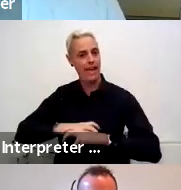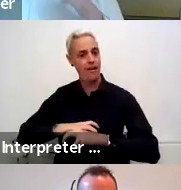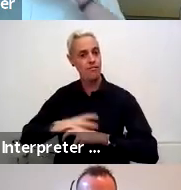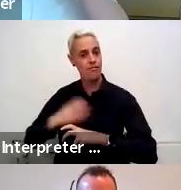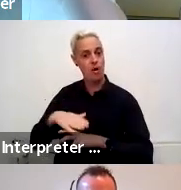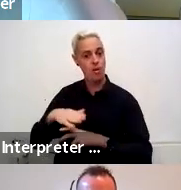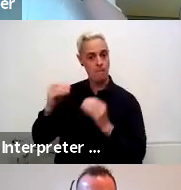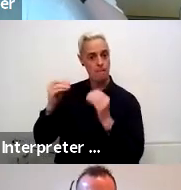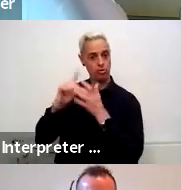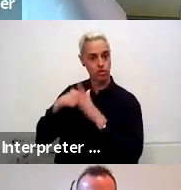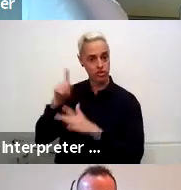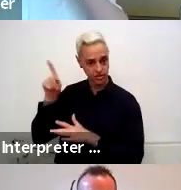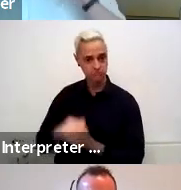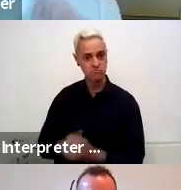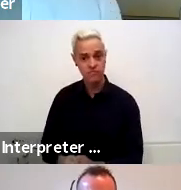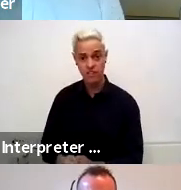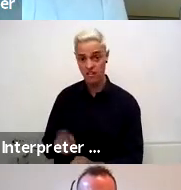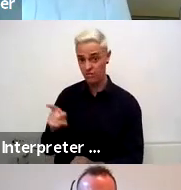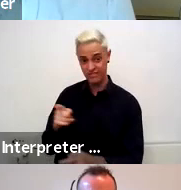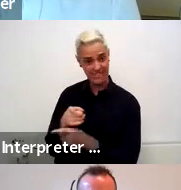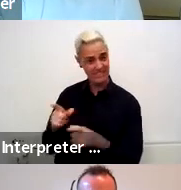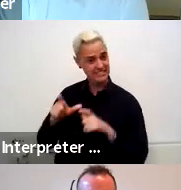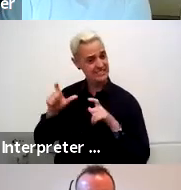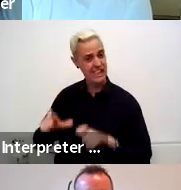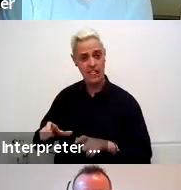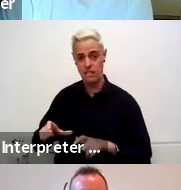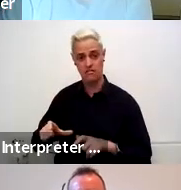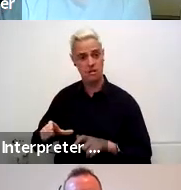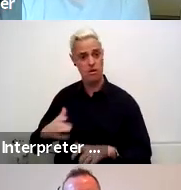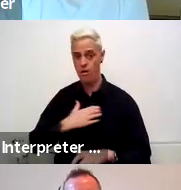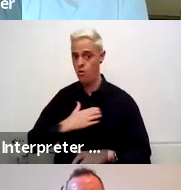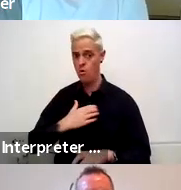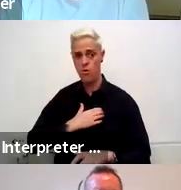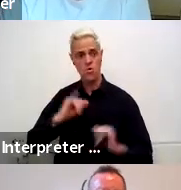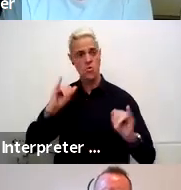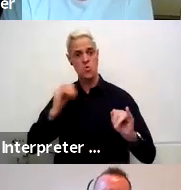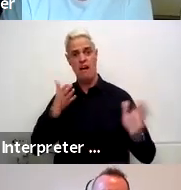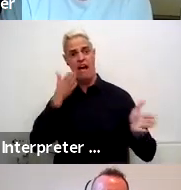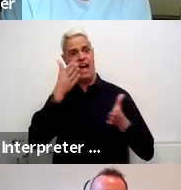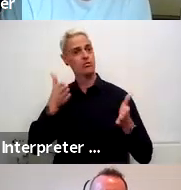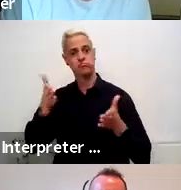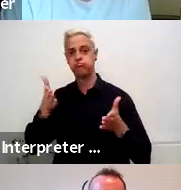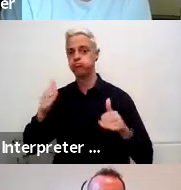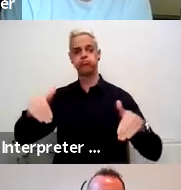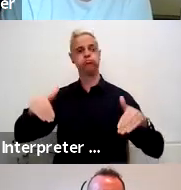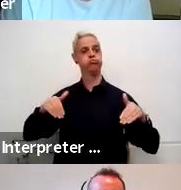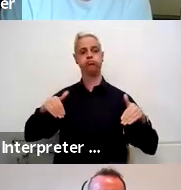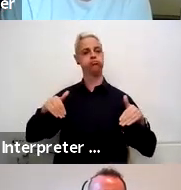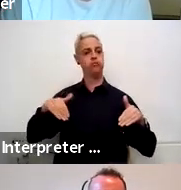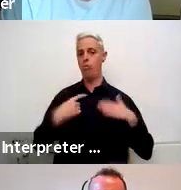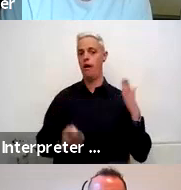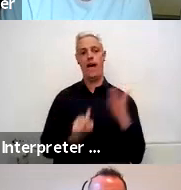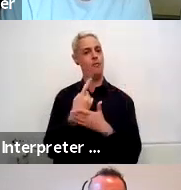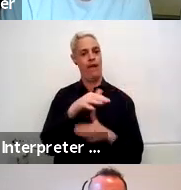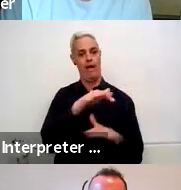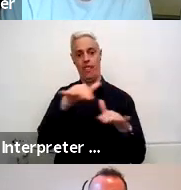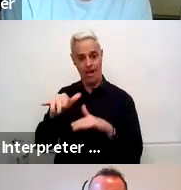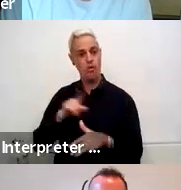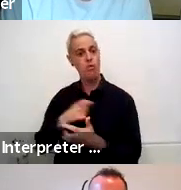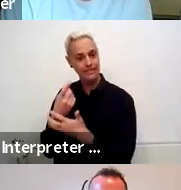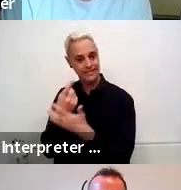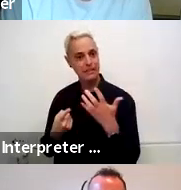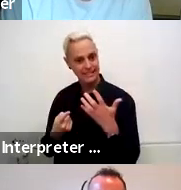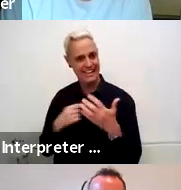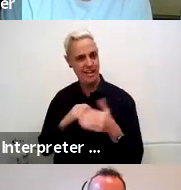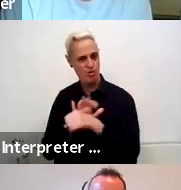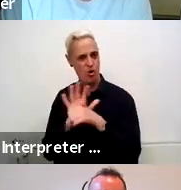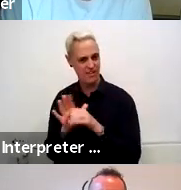And that's because they are genuinely still terrified of the impact that that will you know that could happen to them because of the disabilities and because of cave it.